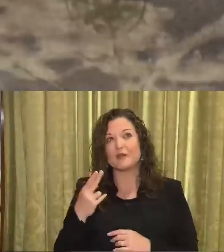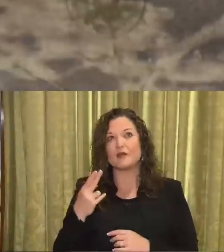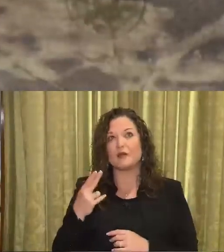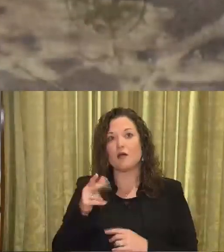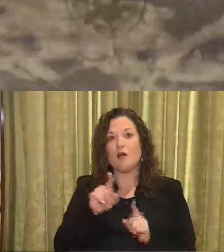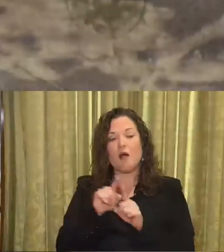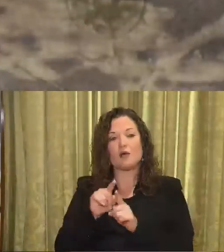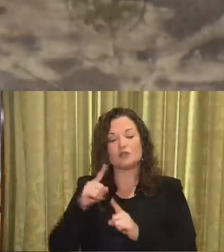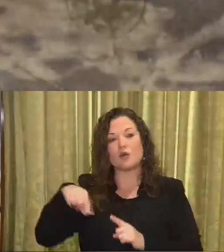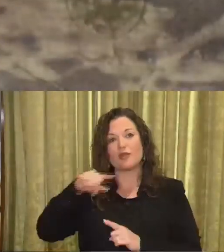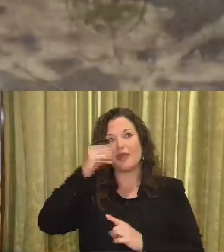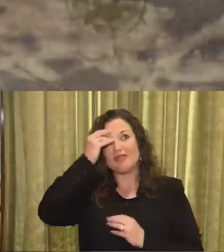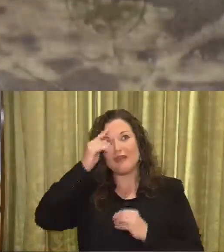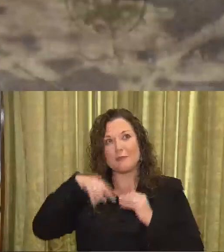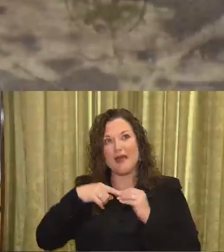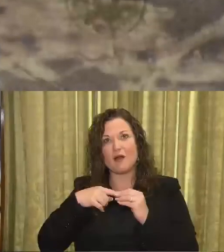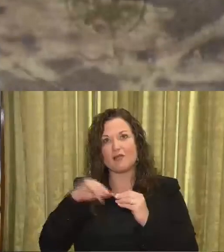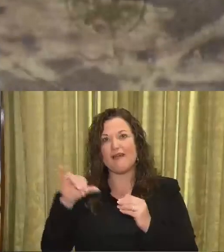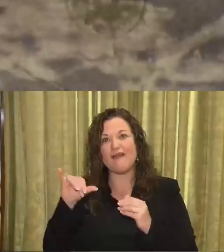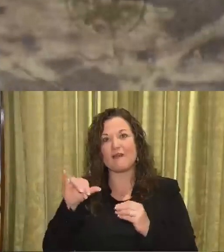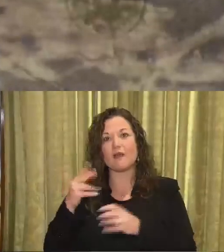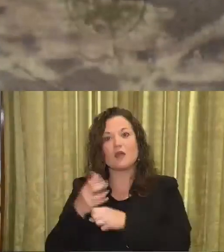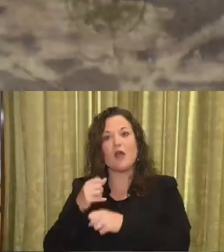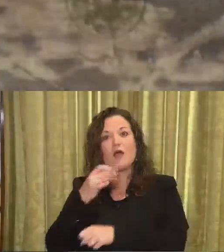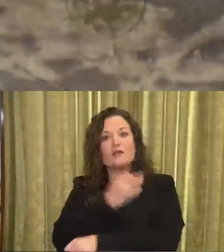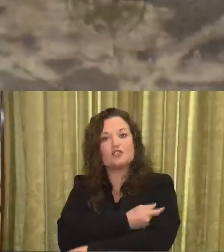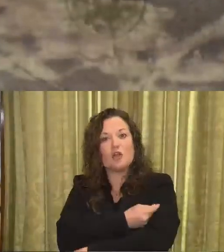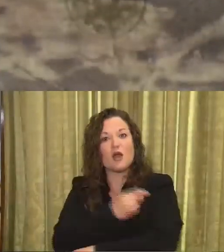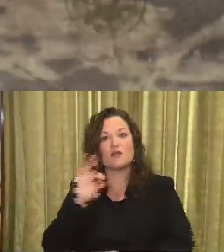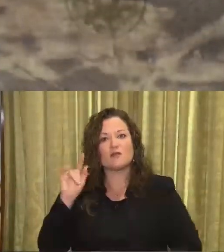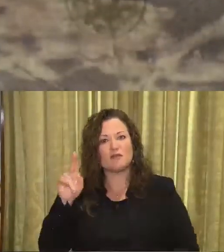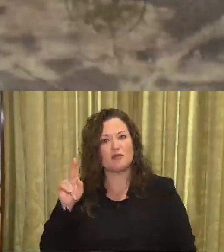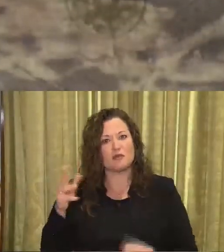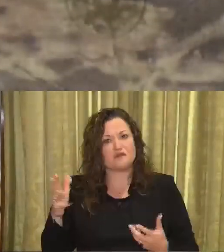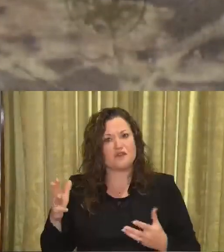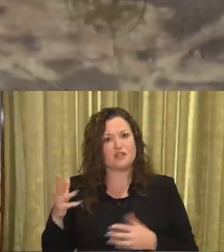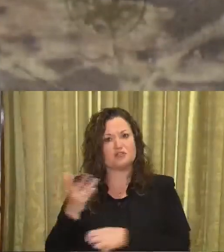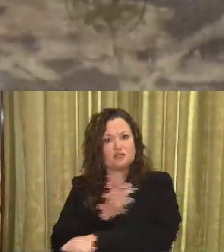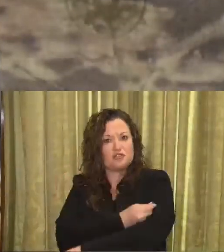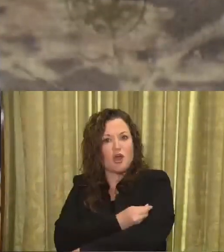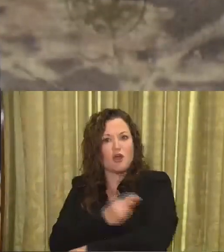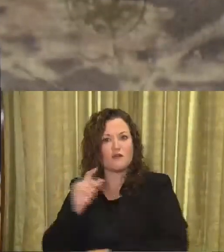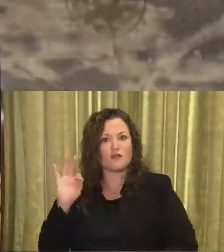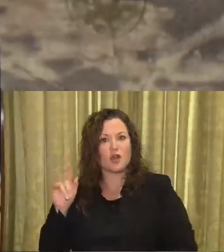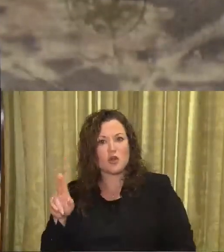they think about they got the flu shot. And so I took the flu shot, but I still got the flu.